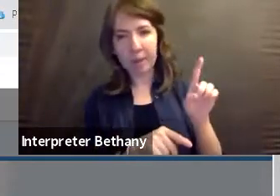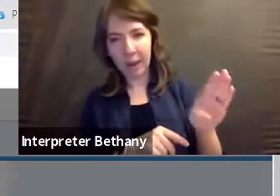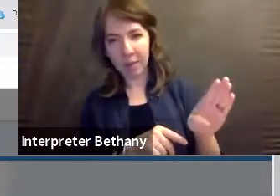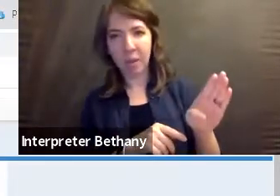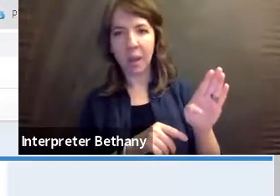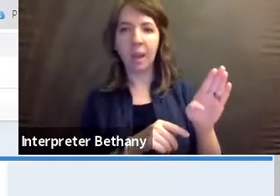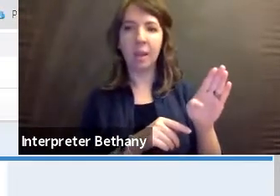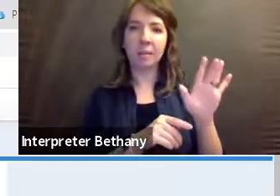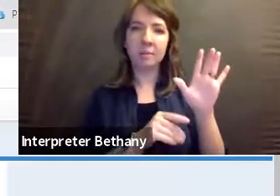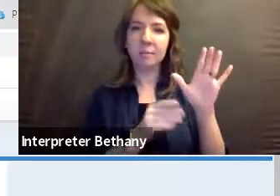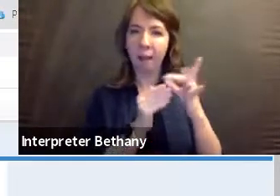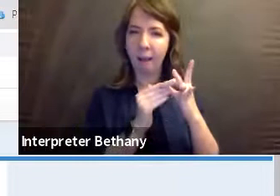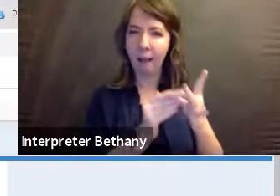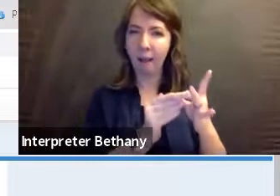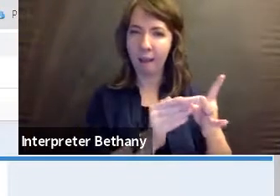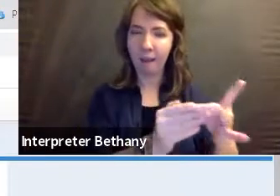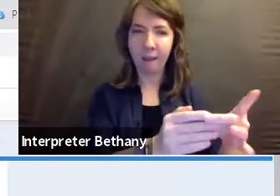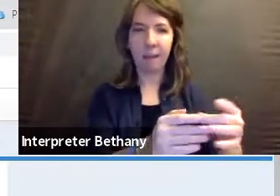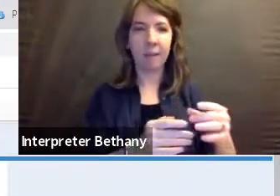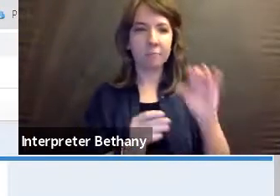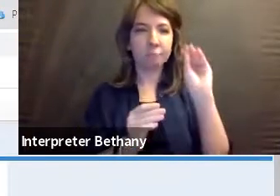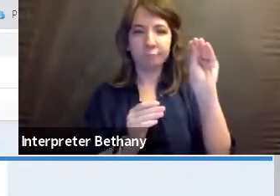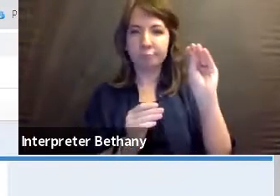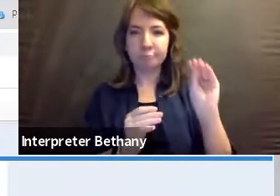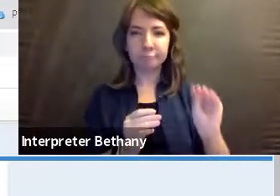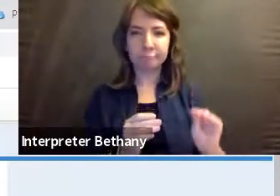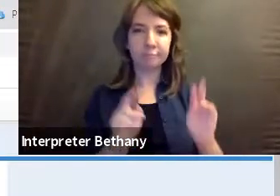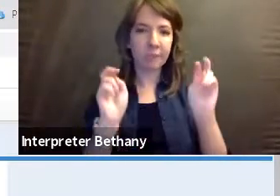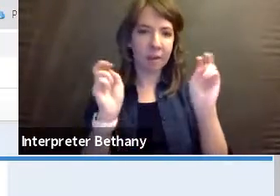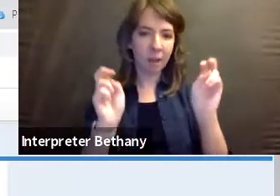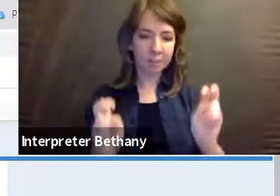Linda Kobashigawa: And so you can put all of these topics and you can put in the database.